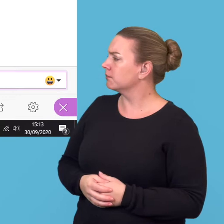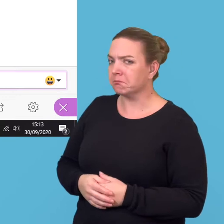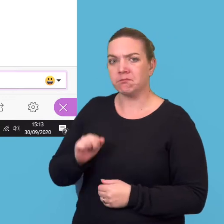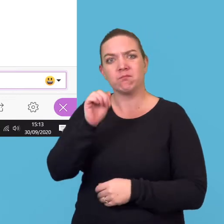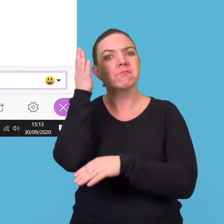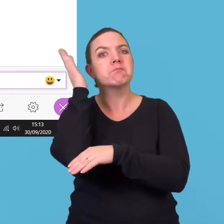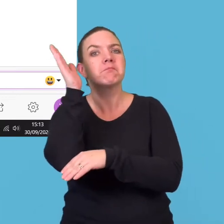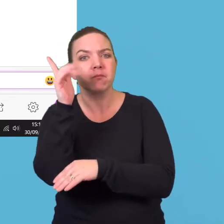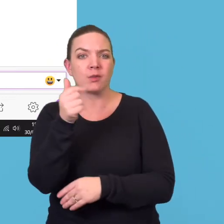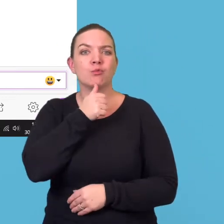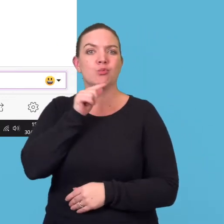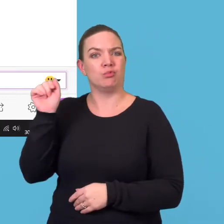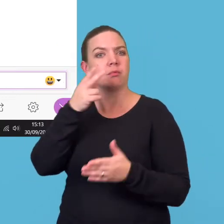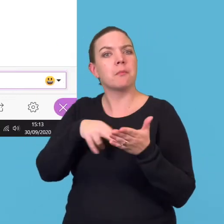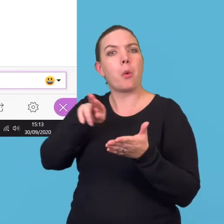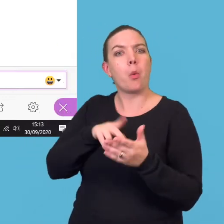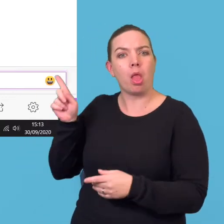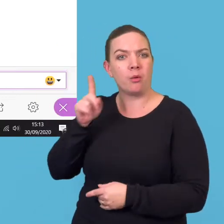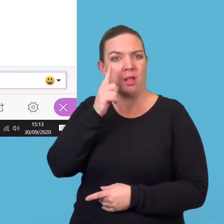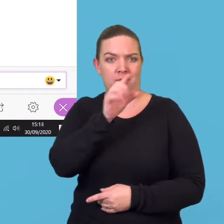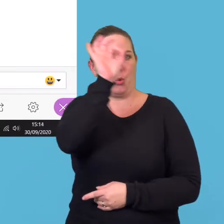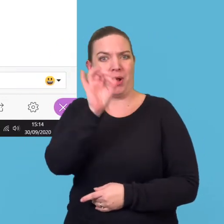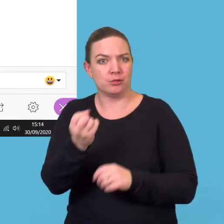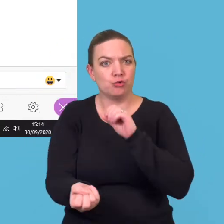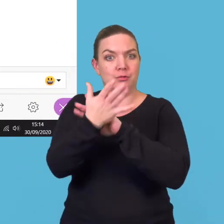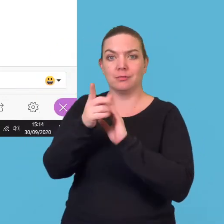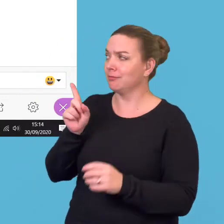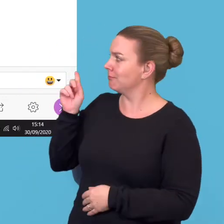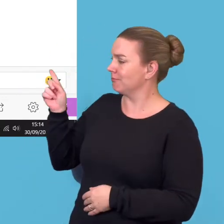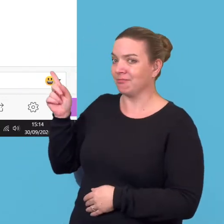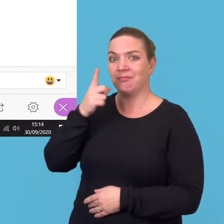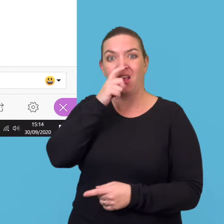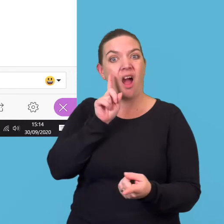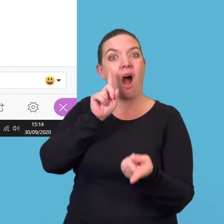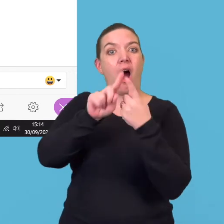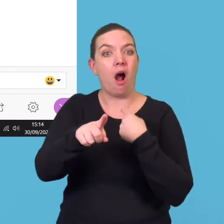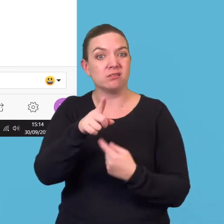the 'polls' function. When your facilitator uses the 'polls' function, you'll see a question like this